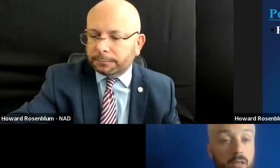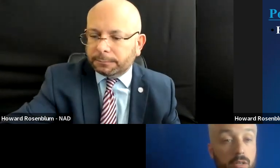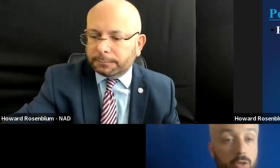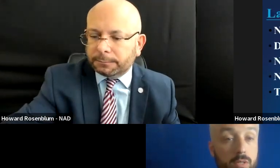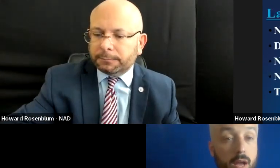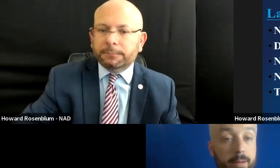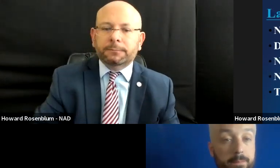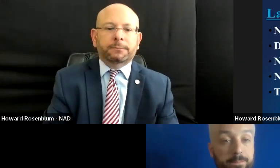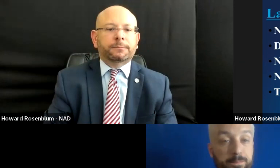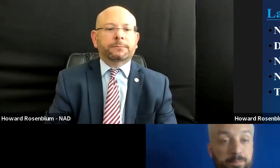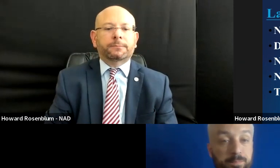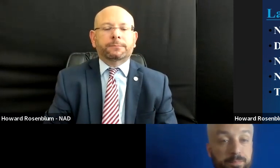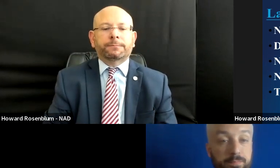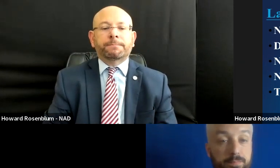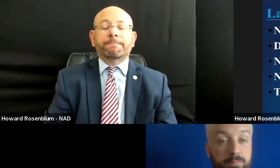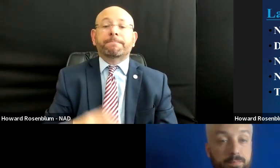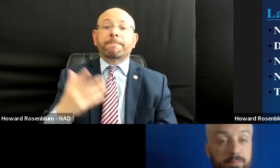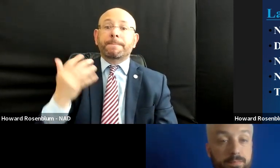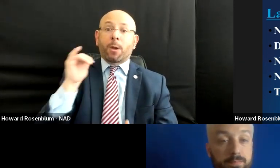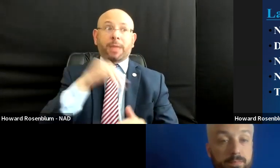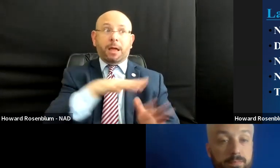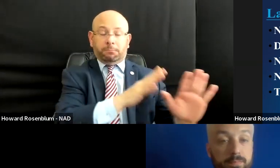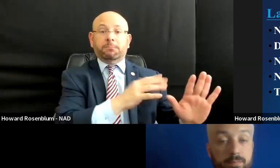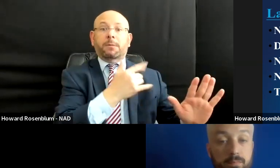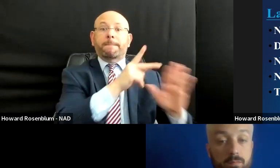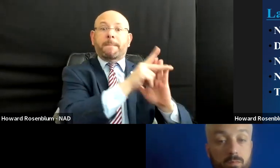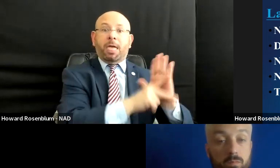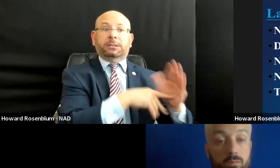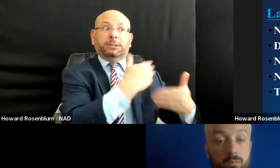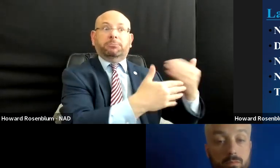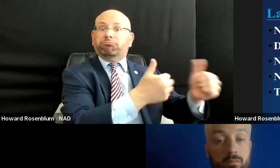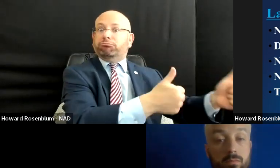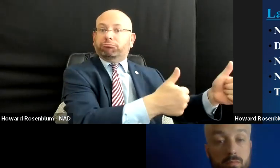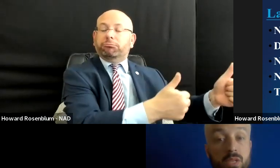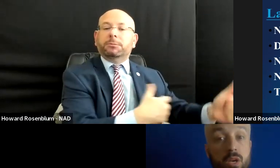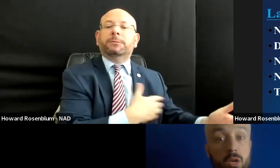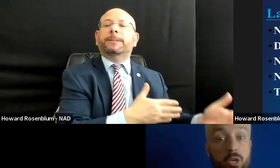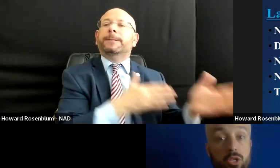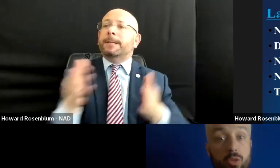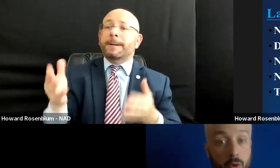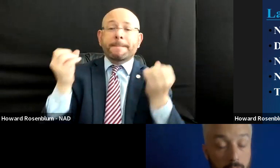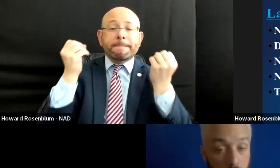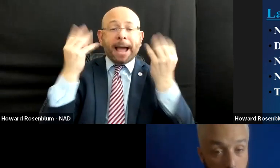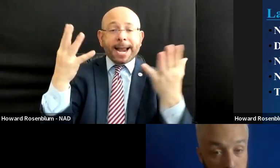rather than off. So that was something that NAD did in our work as